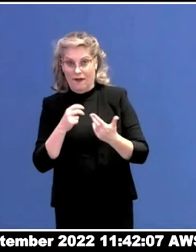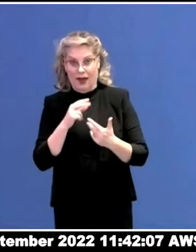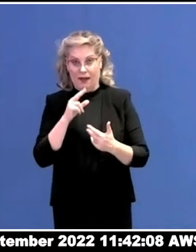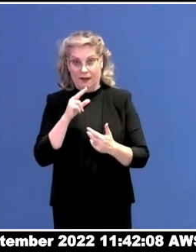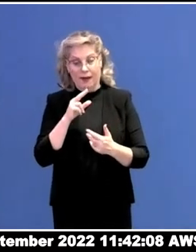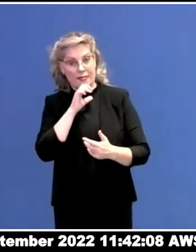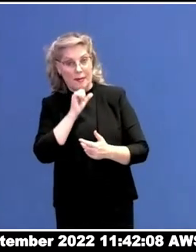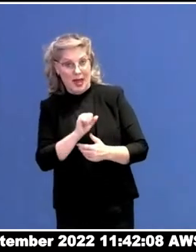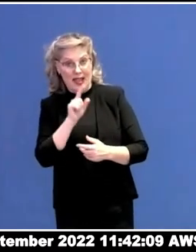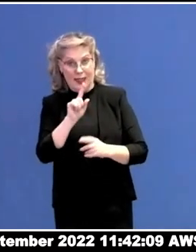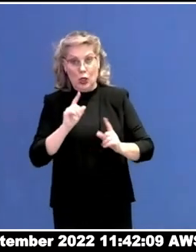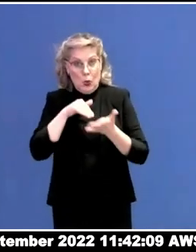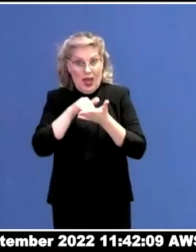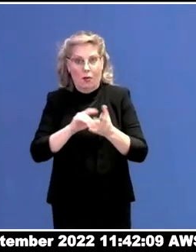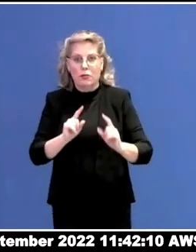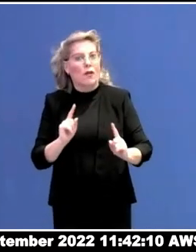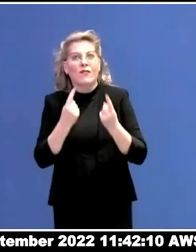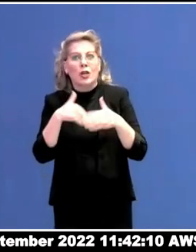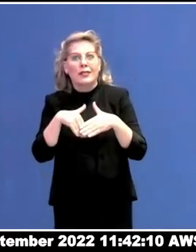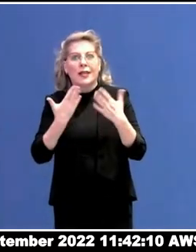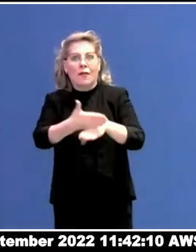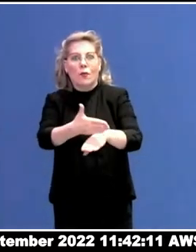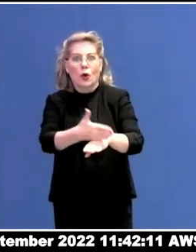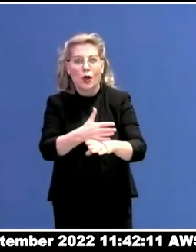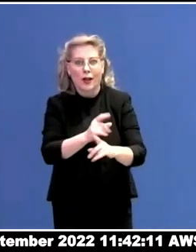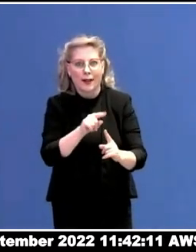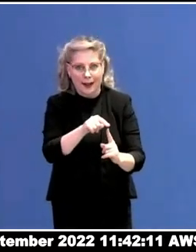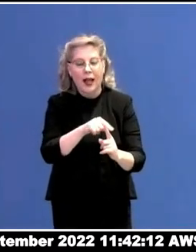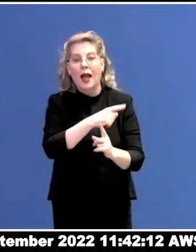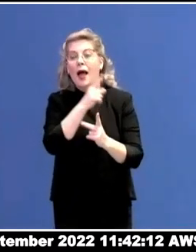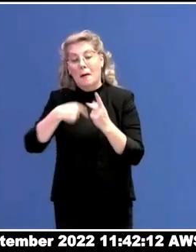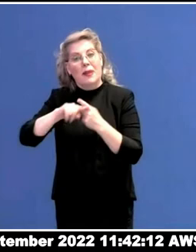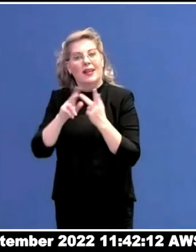assisted on your first day and other prisoners that you assisted, were any of them